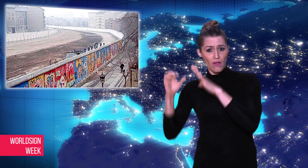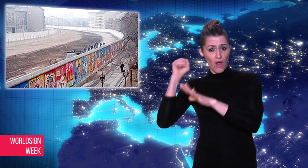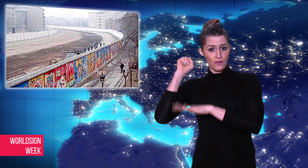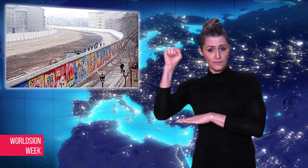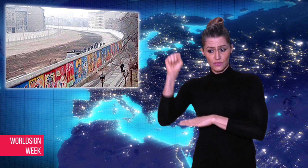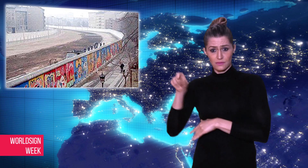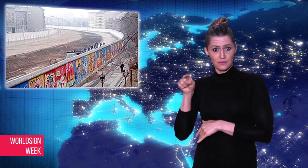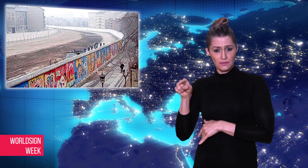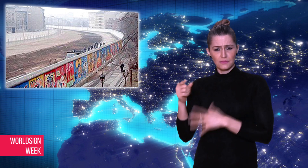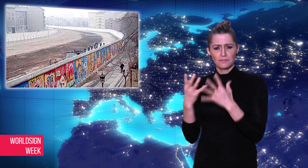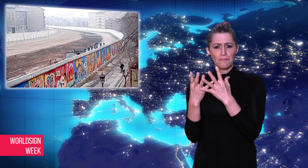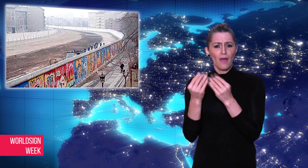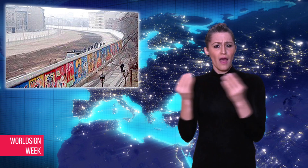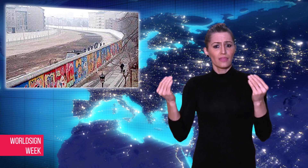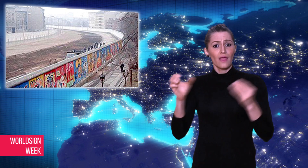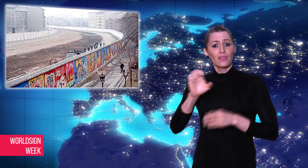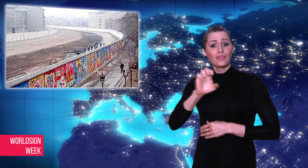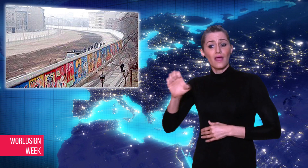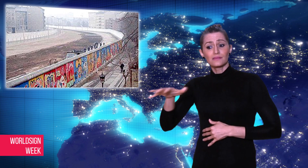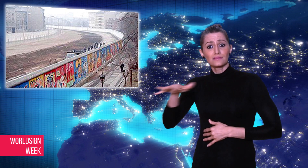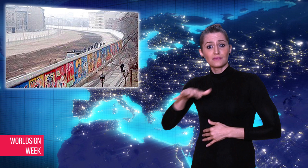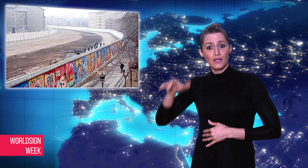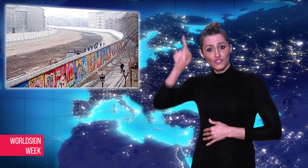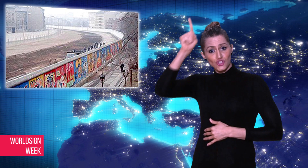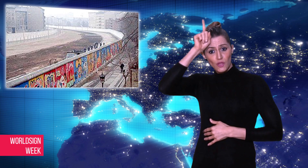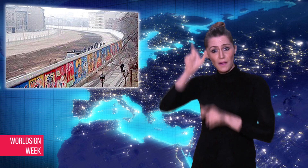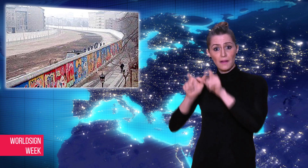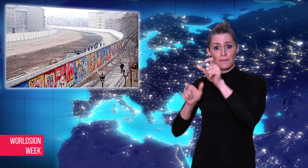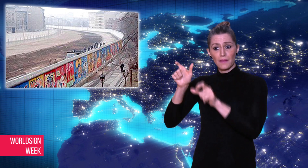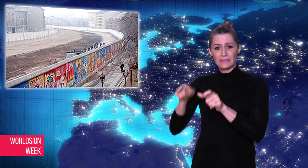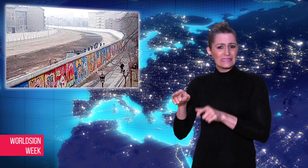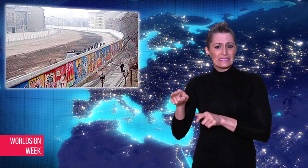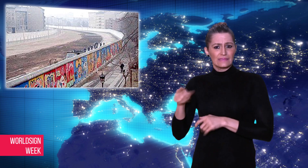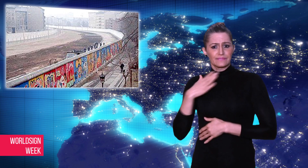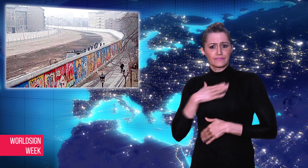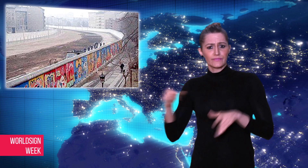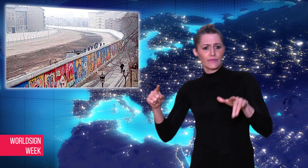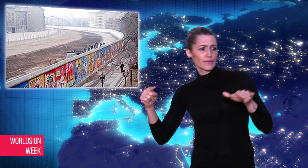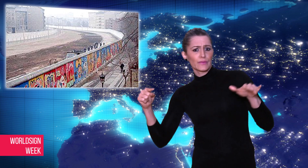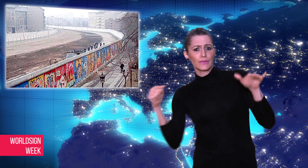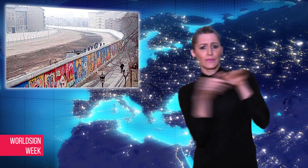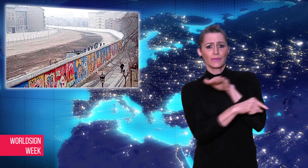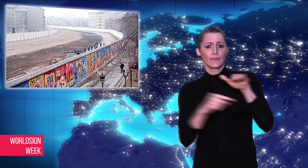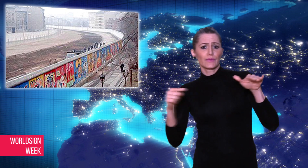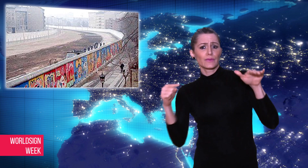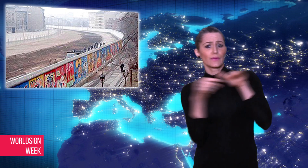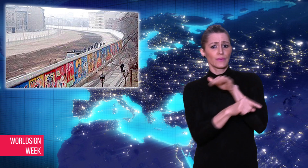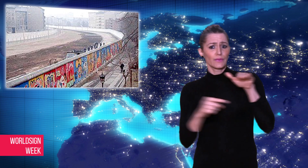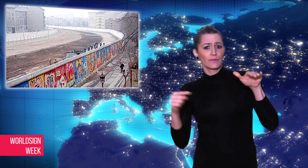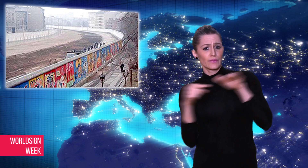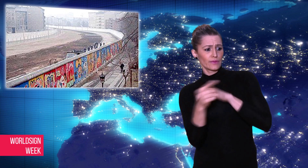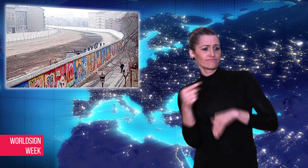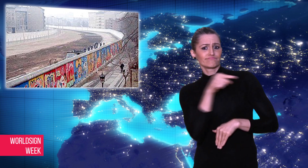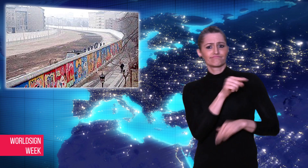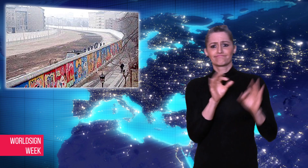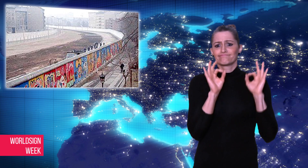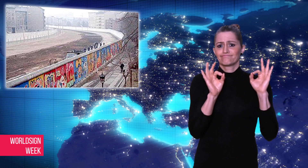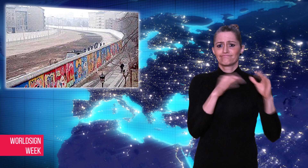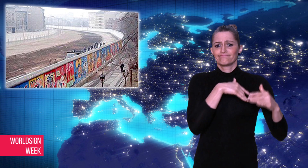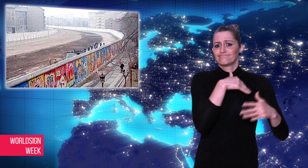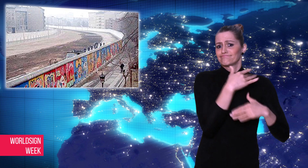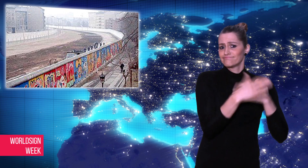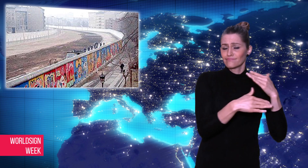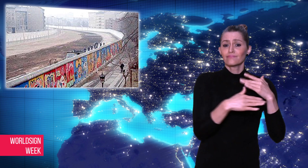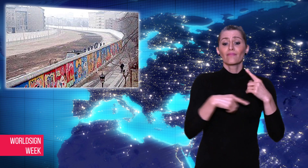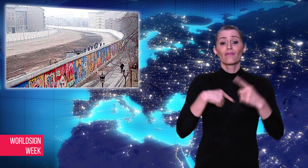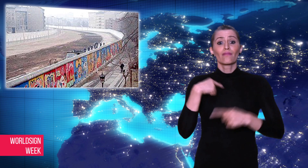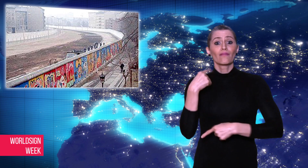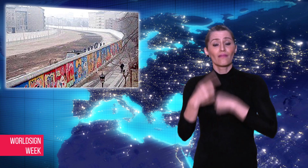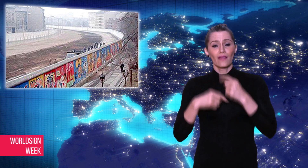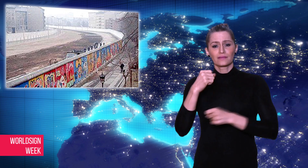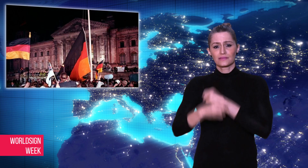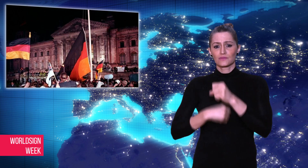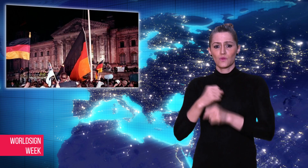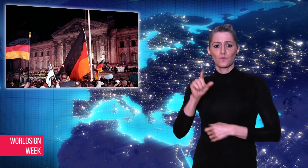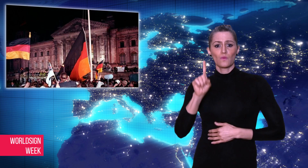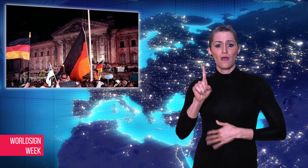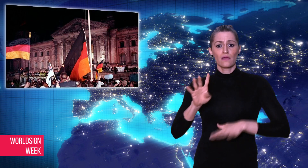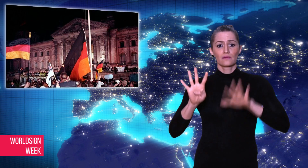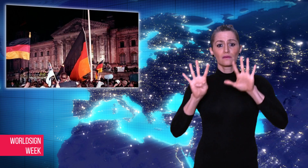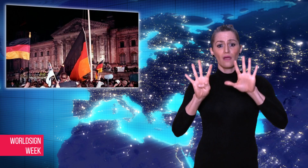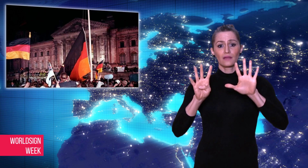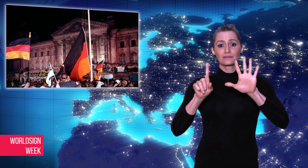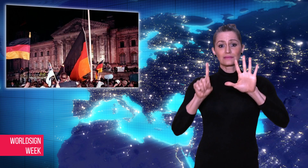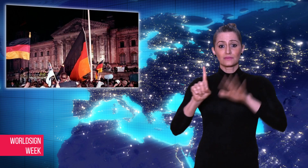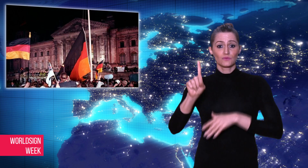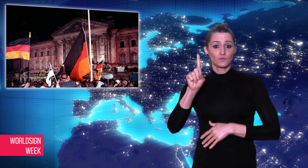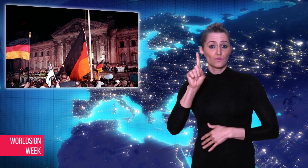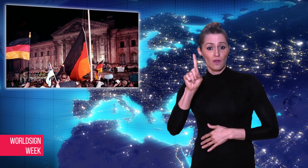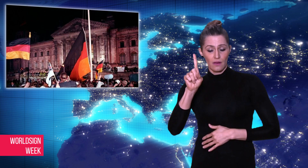from escaping for a better life in democratic West